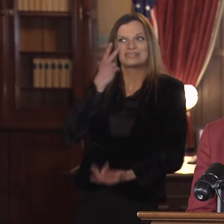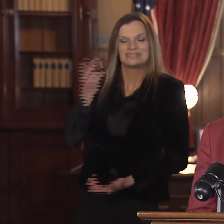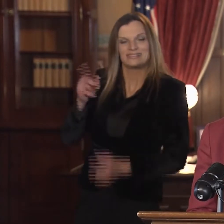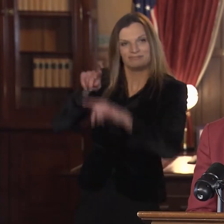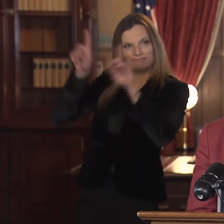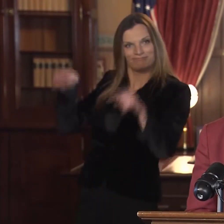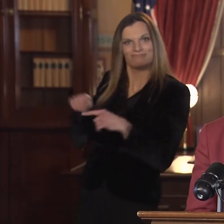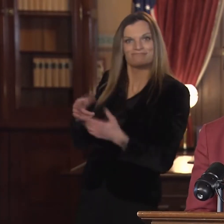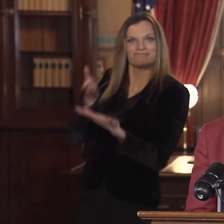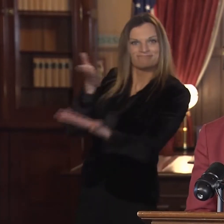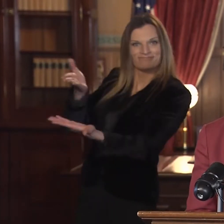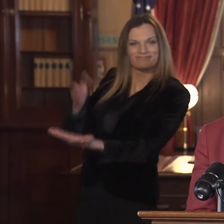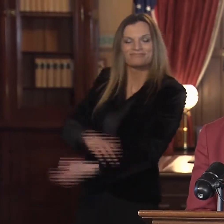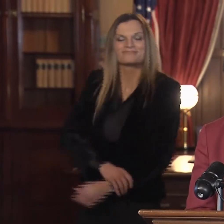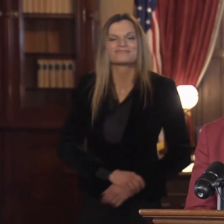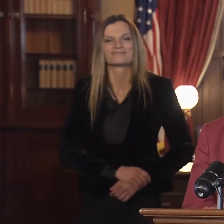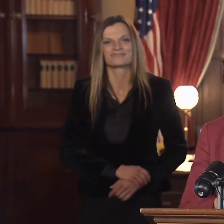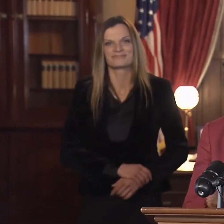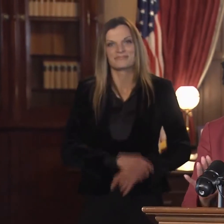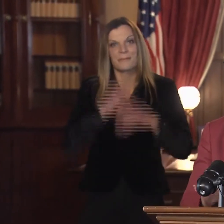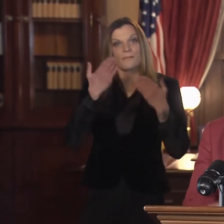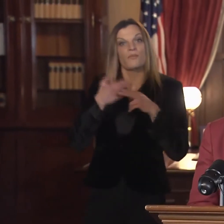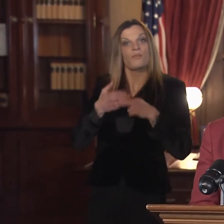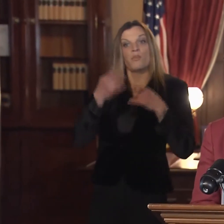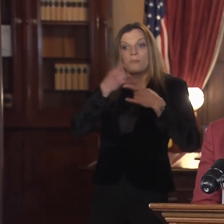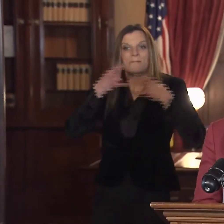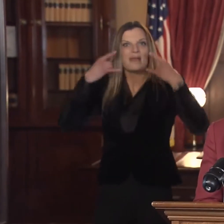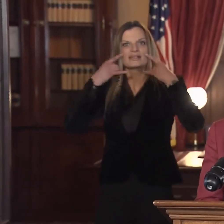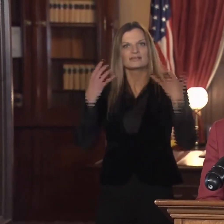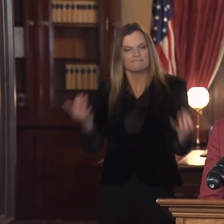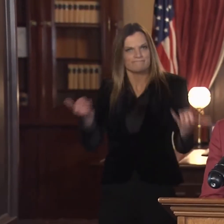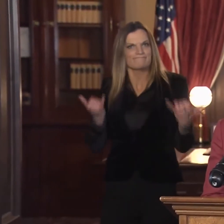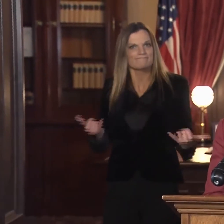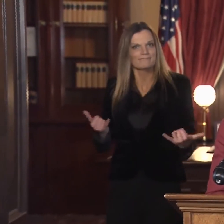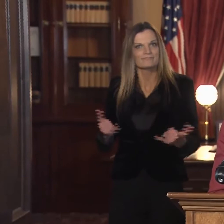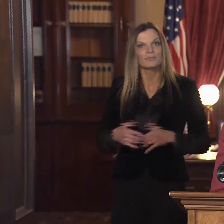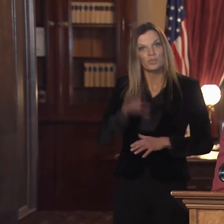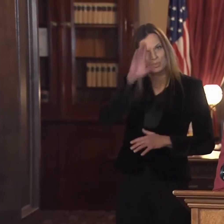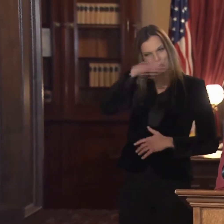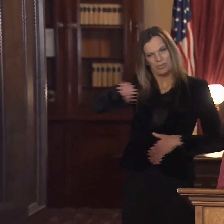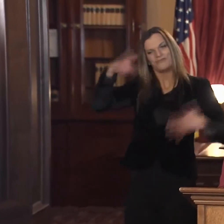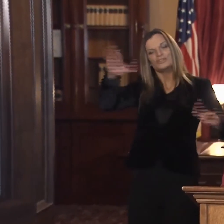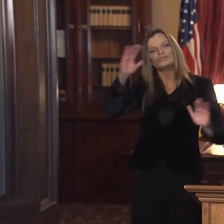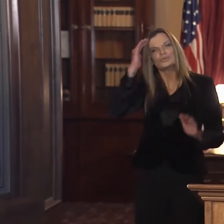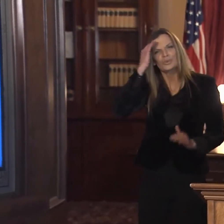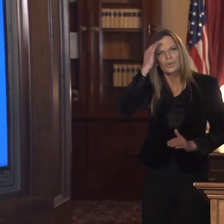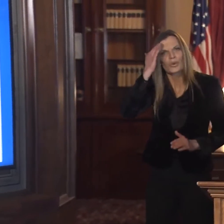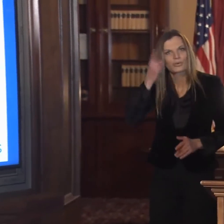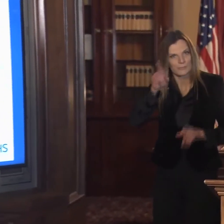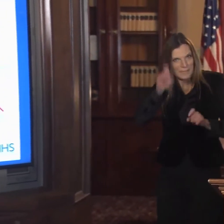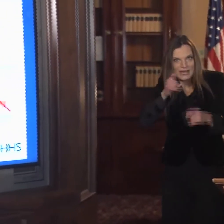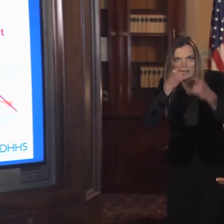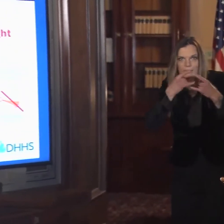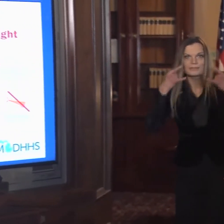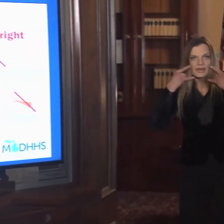MASK. TODAY MDHHS IS LAUNCHING A MASK UP MASK RIGHT INITIATIVE.